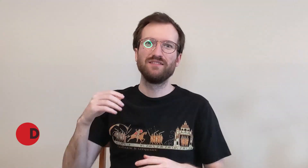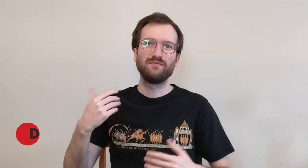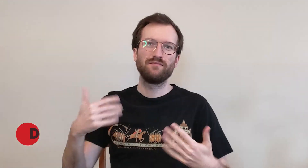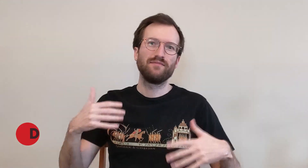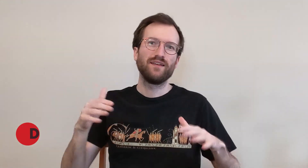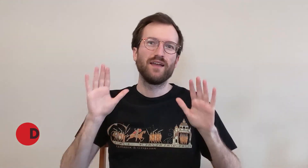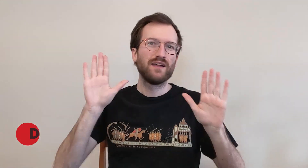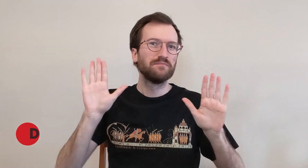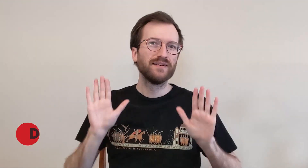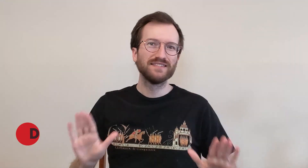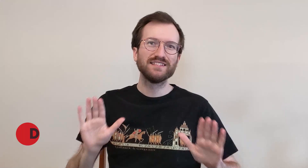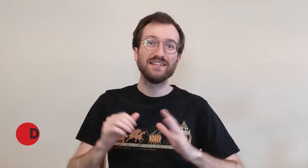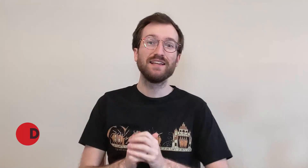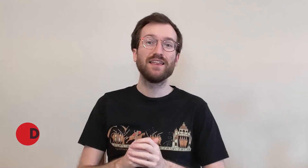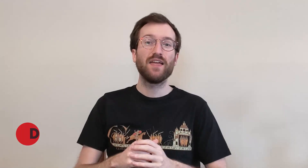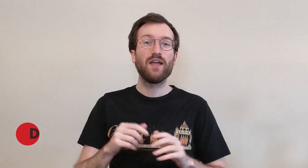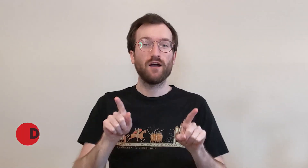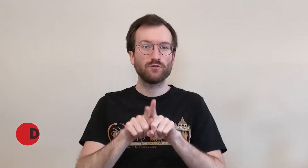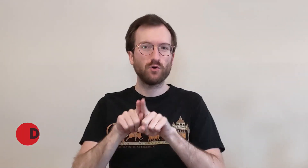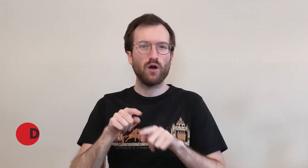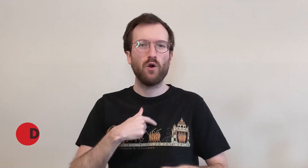dinosaur fossils and it was amazing.